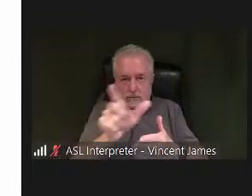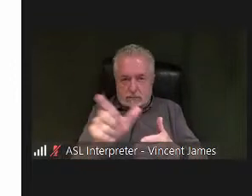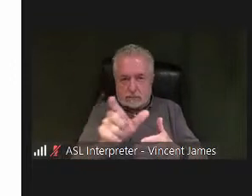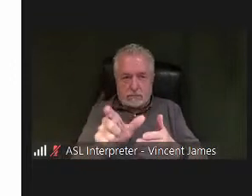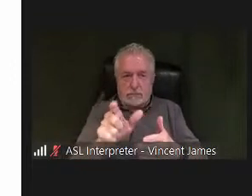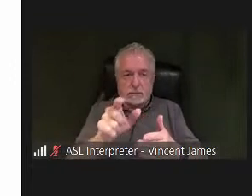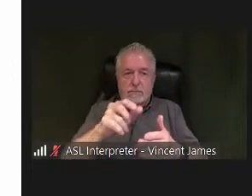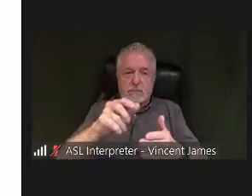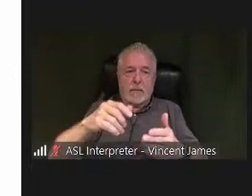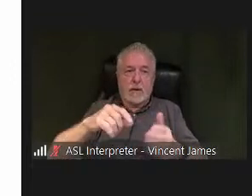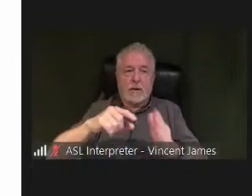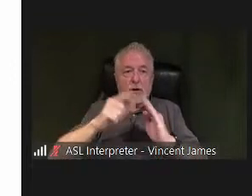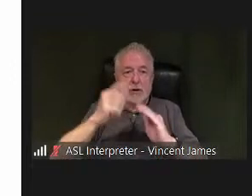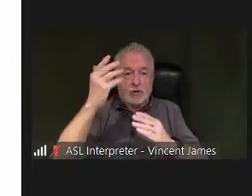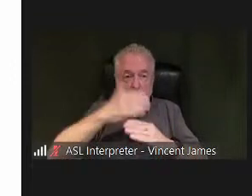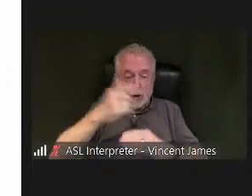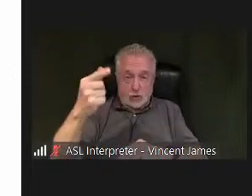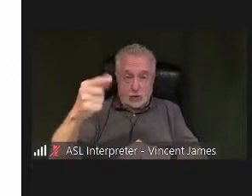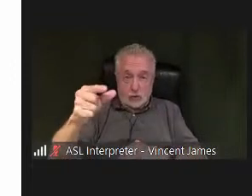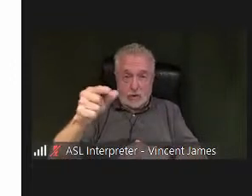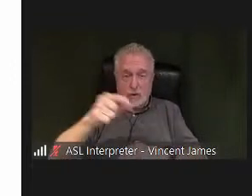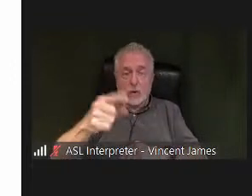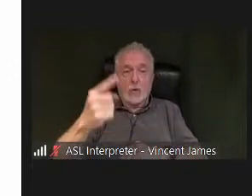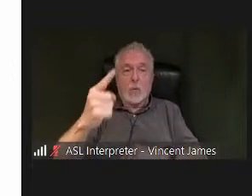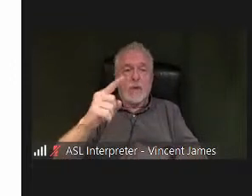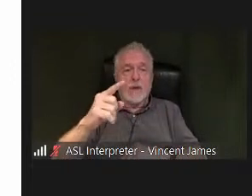that the dark green, those are the ones that are completely